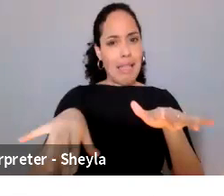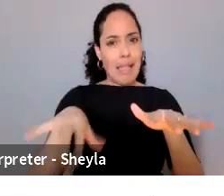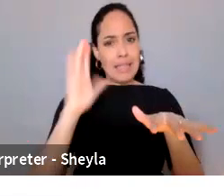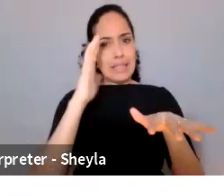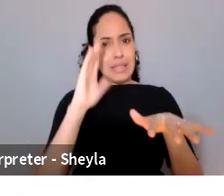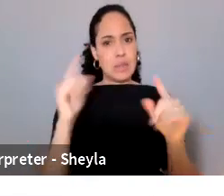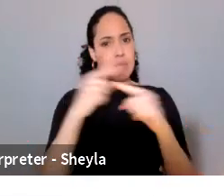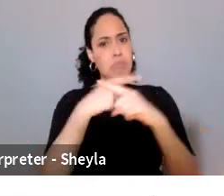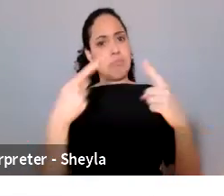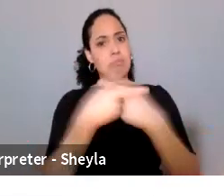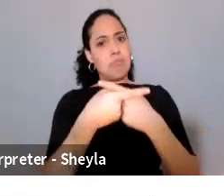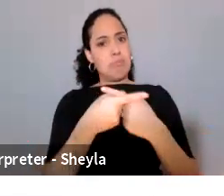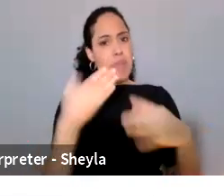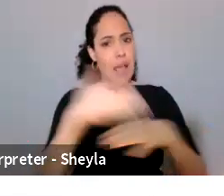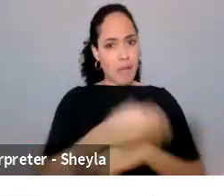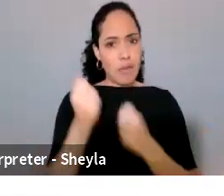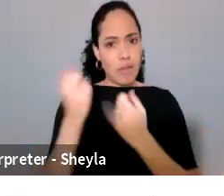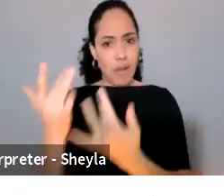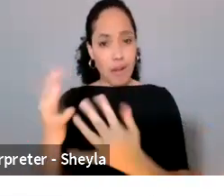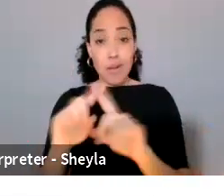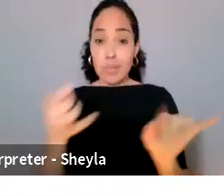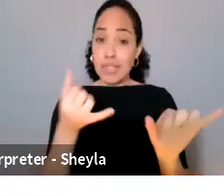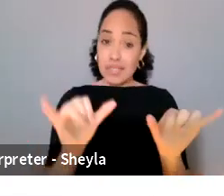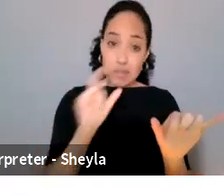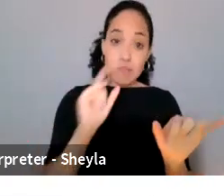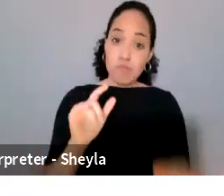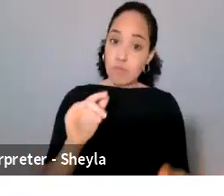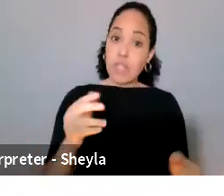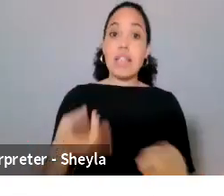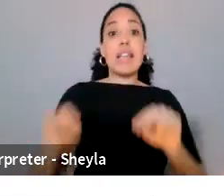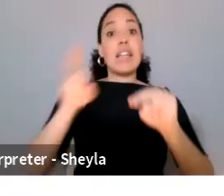increase the risk of flood particularly in areas that are not historically prone to flooding